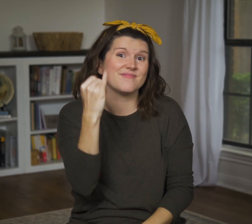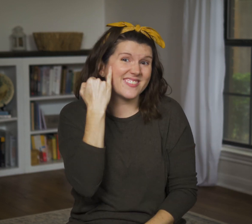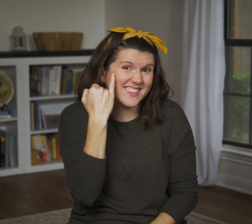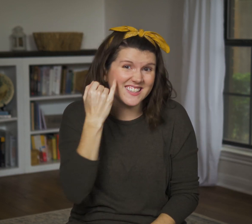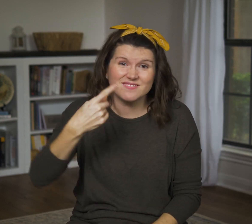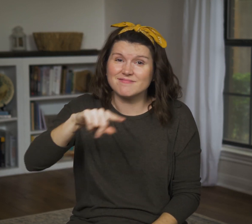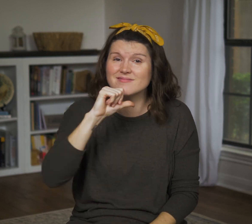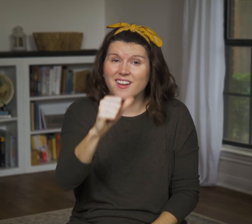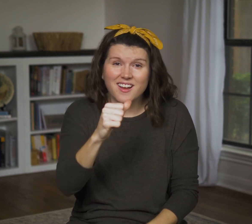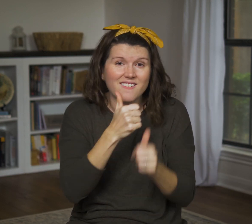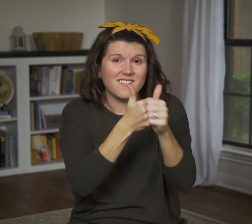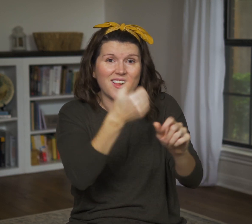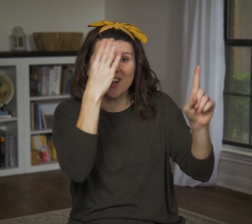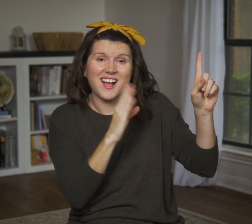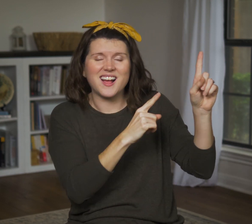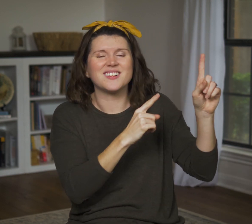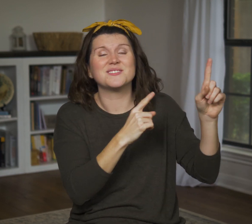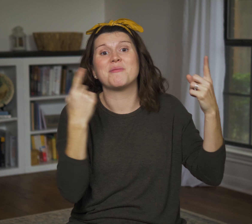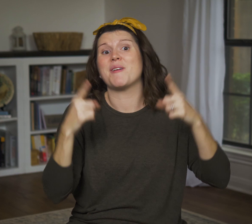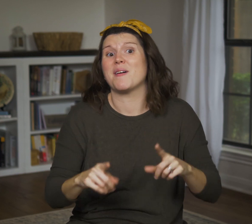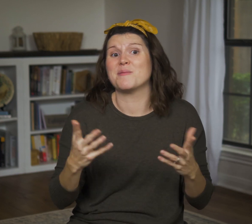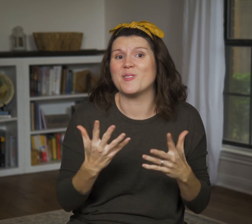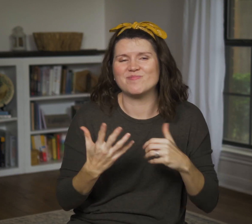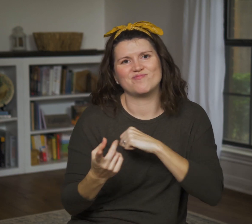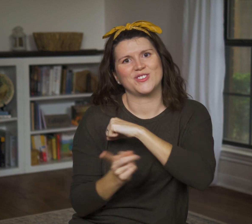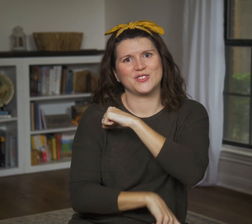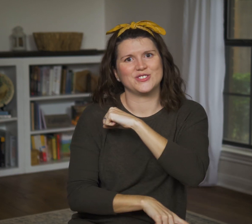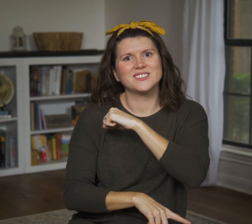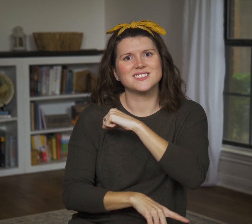If they don’t follow God, curses will come.